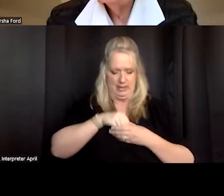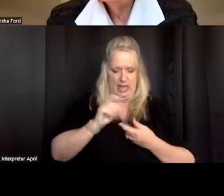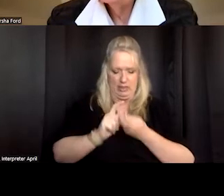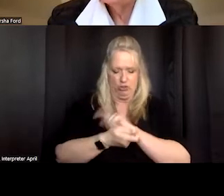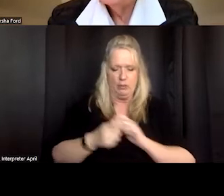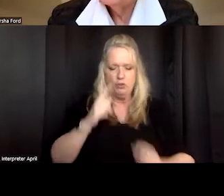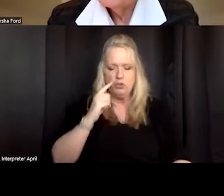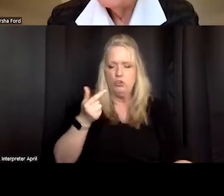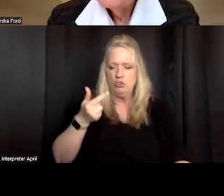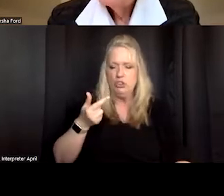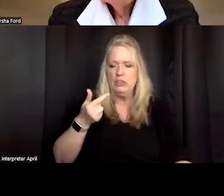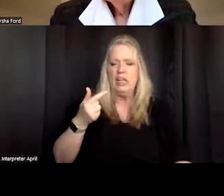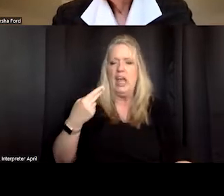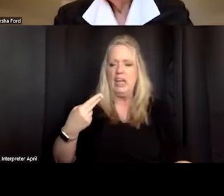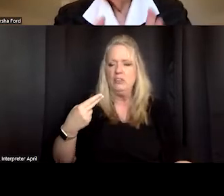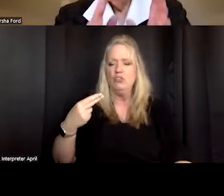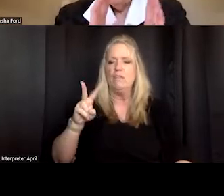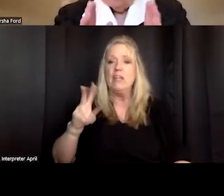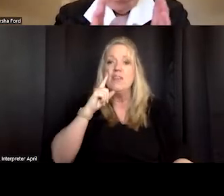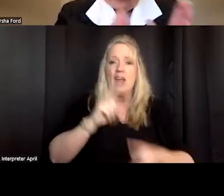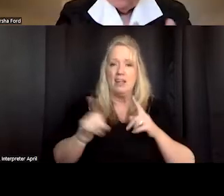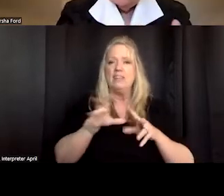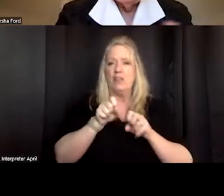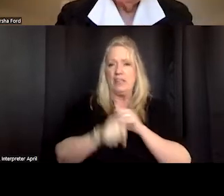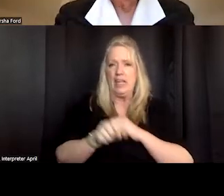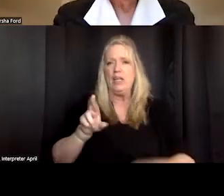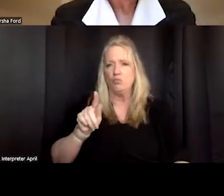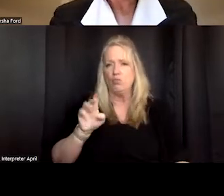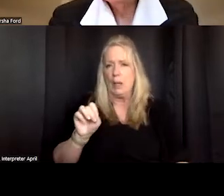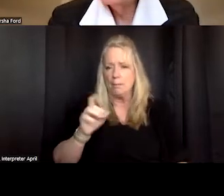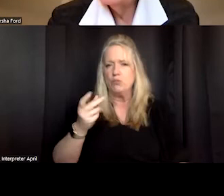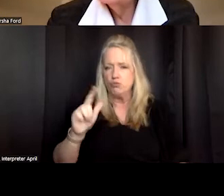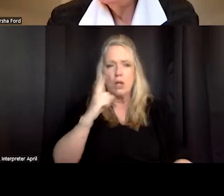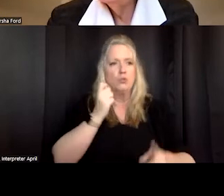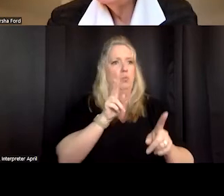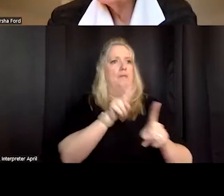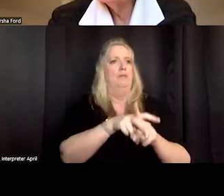THE DATE RAIN DRUG. SO, WE FILED A REPORT WITH THE CONSUMER PRODUCT SAFETY COMMISSION,